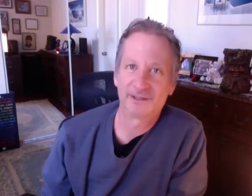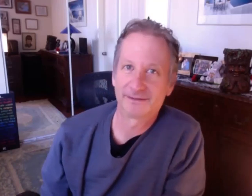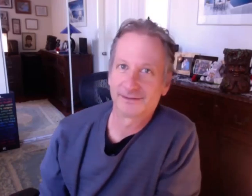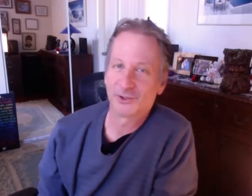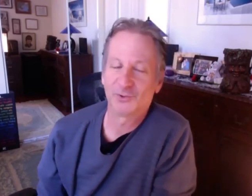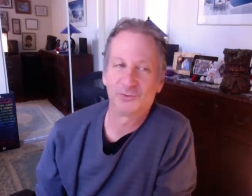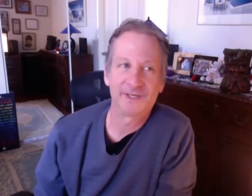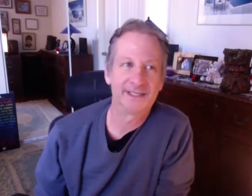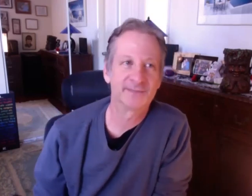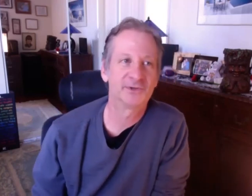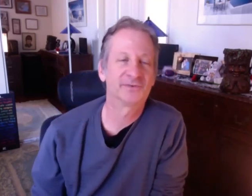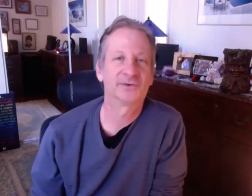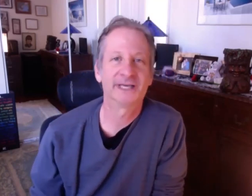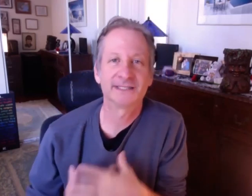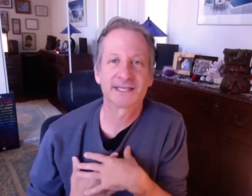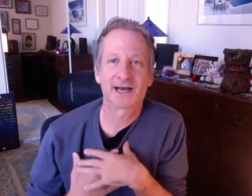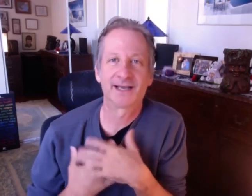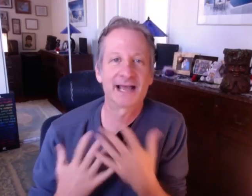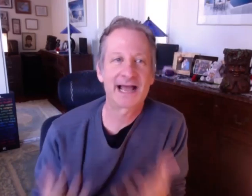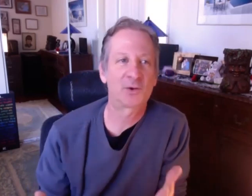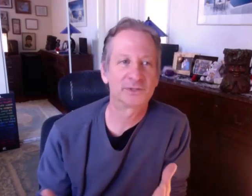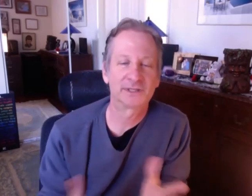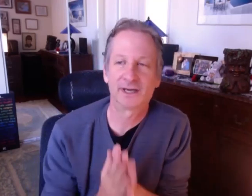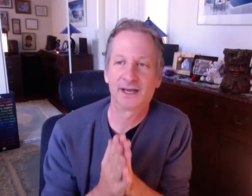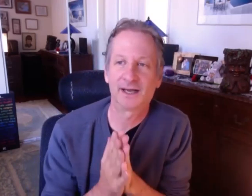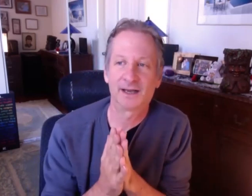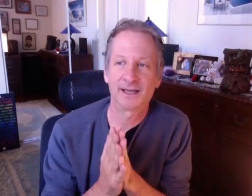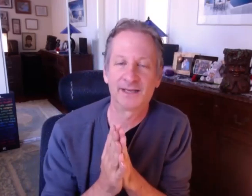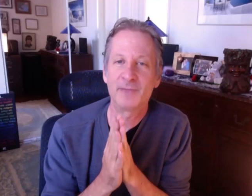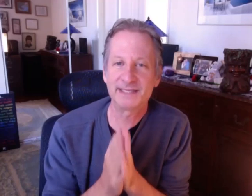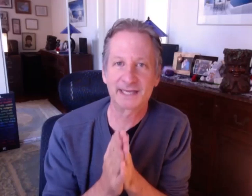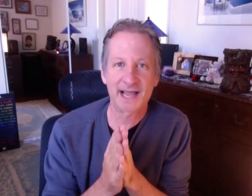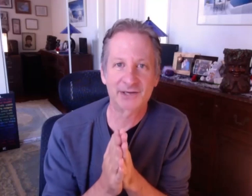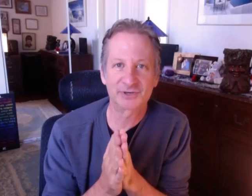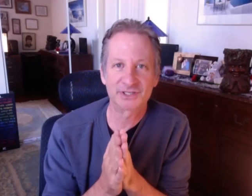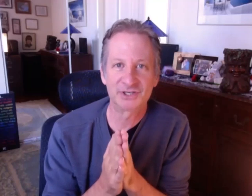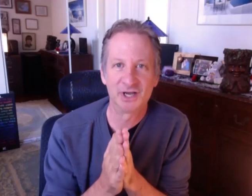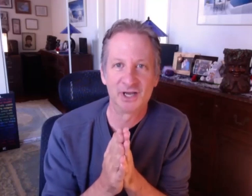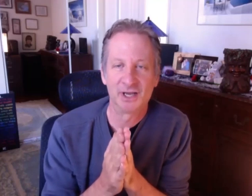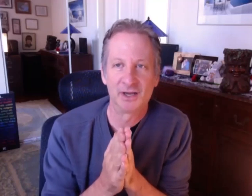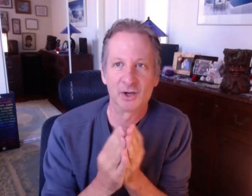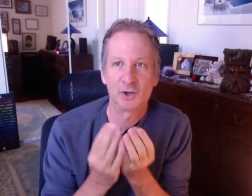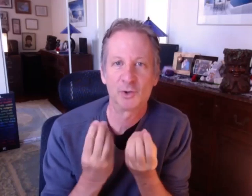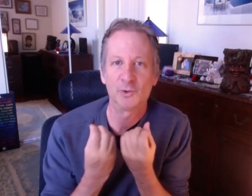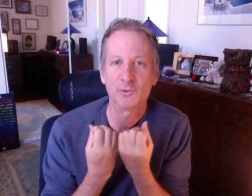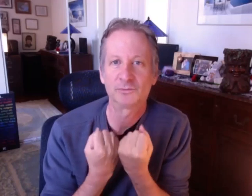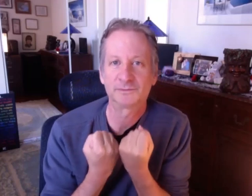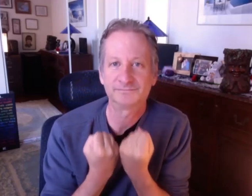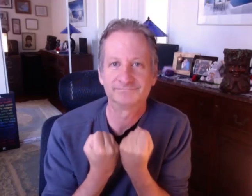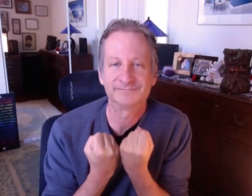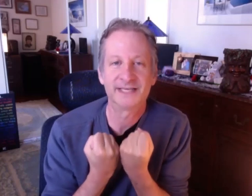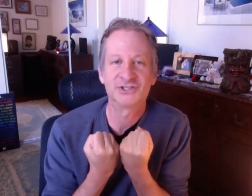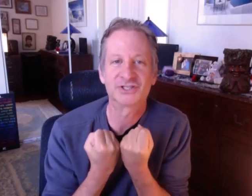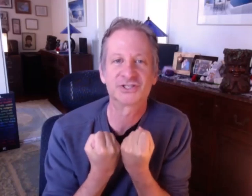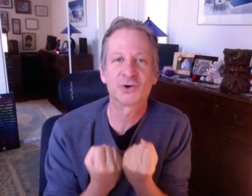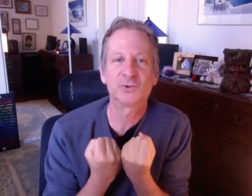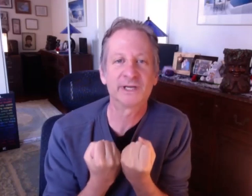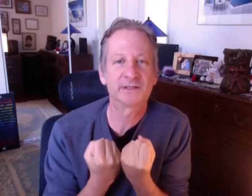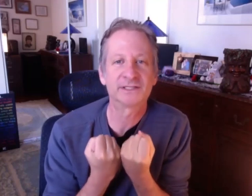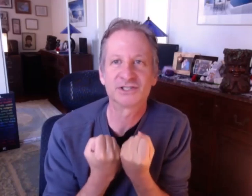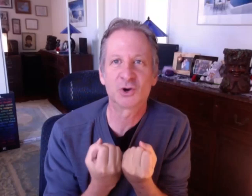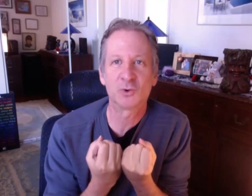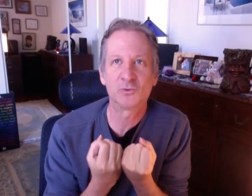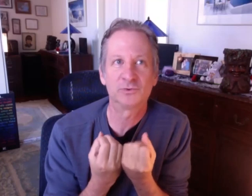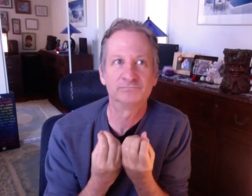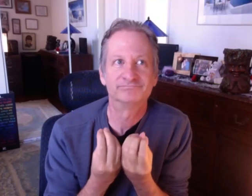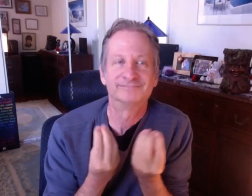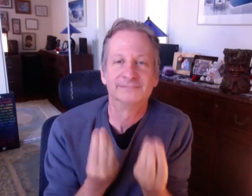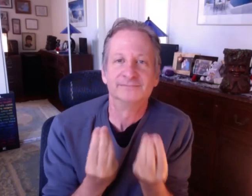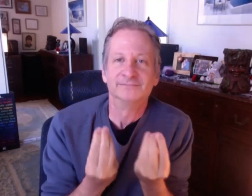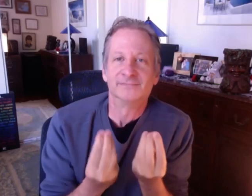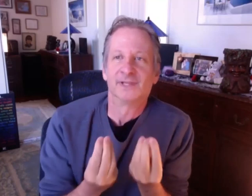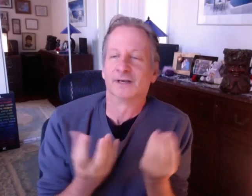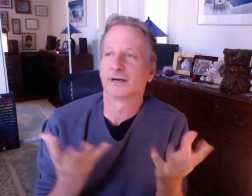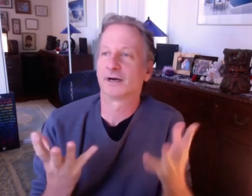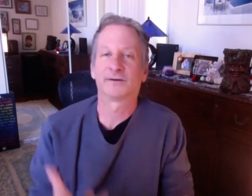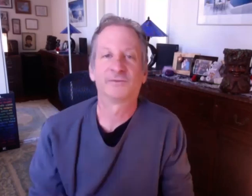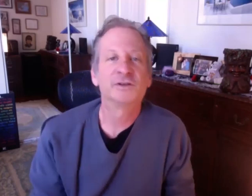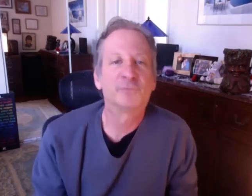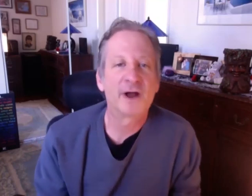who is beautiful inside out, an amazing actress, who is just so real and so full of breath.